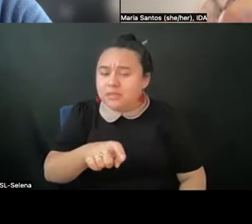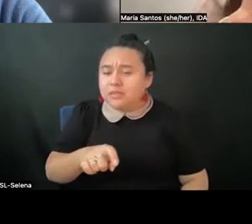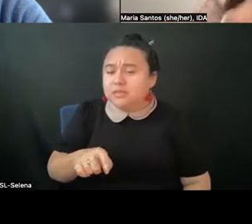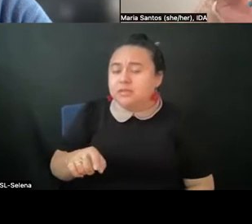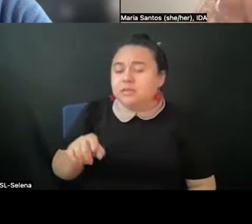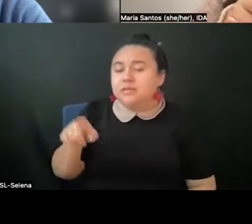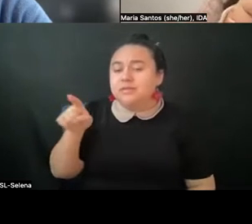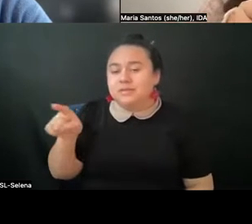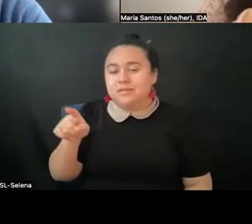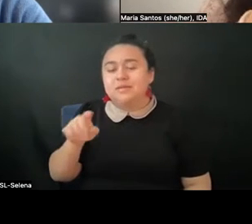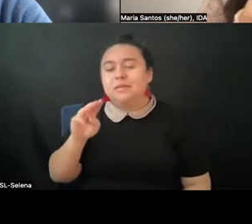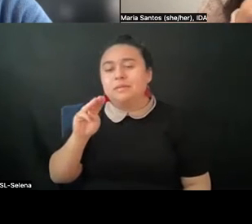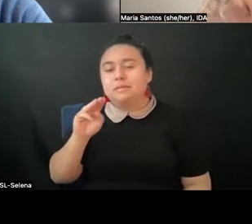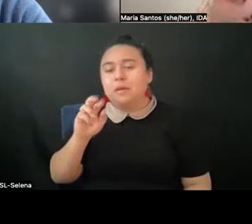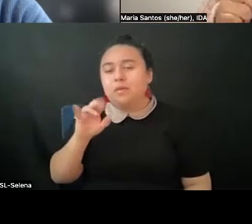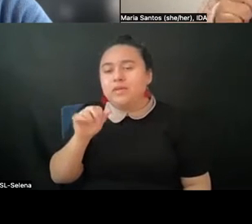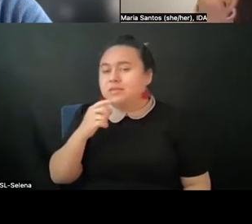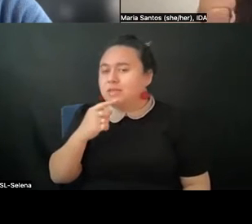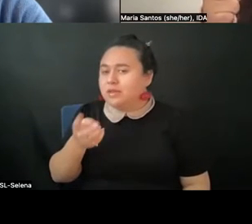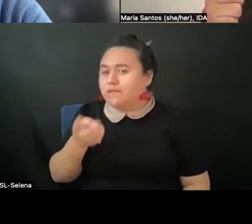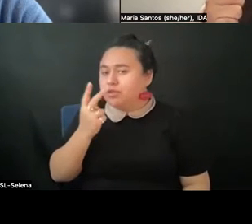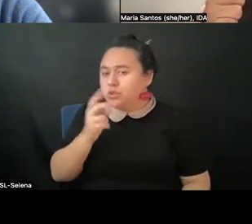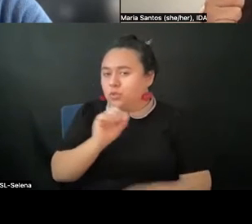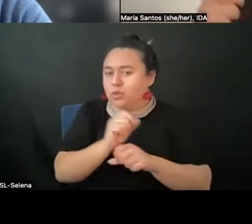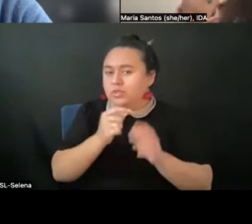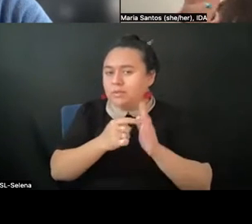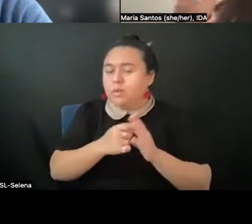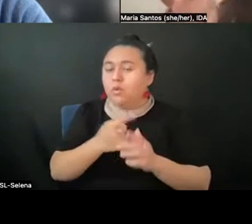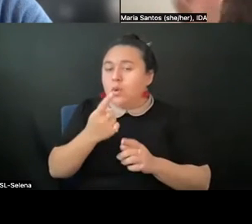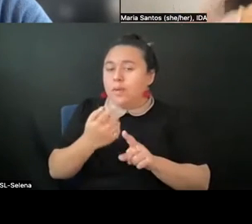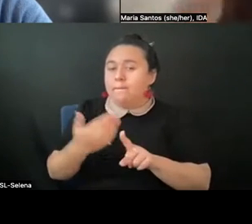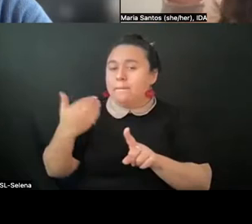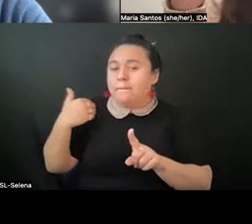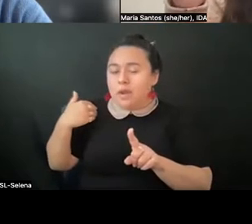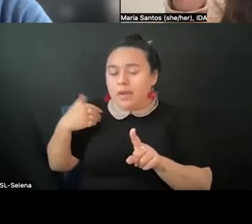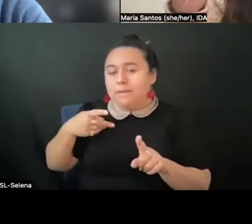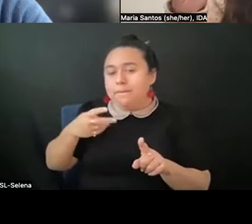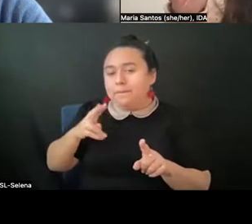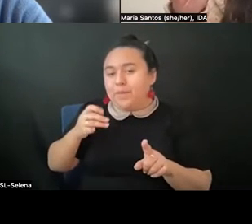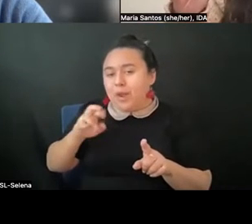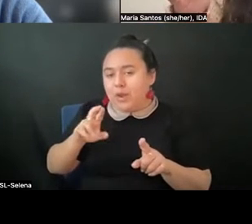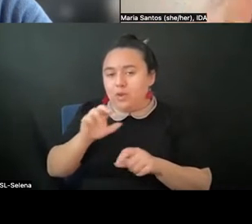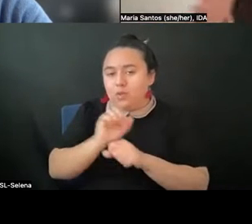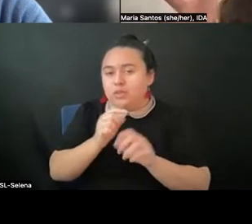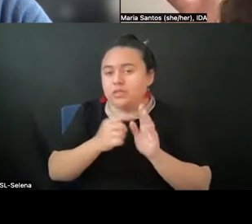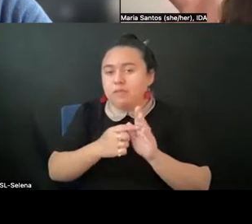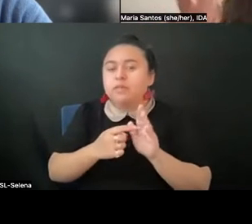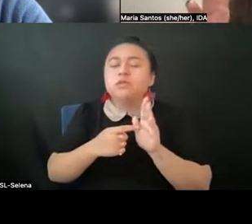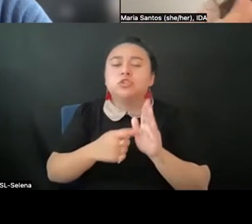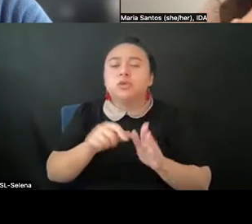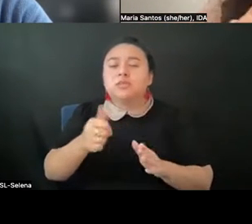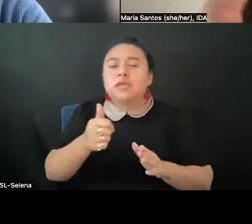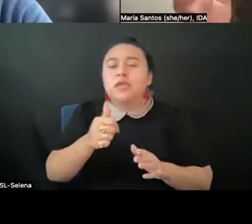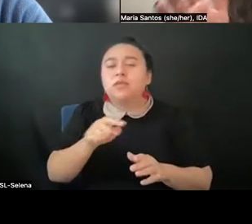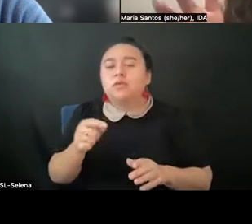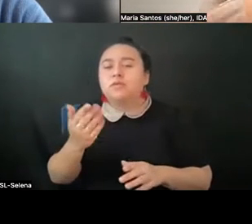One is a prior work sample that shows 10-15 minute clip of anything that you have produced before.